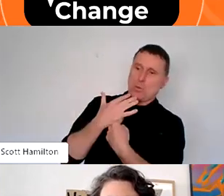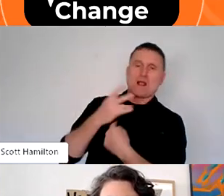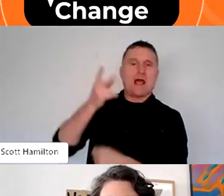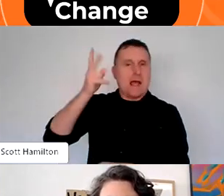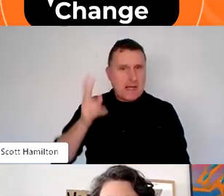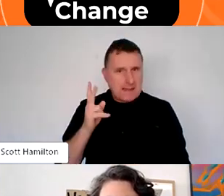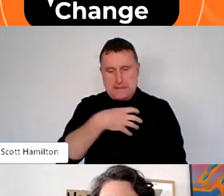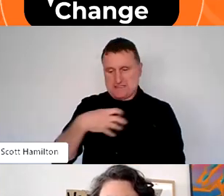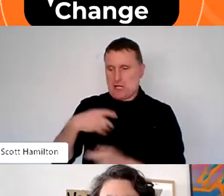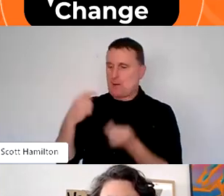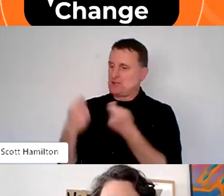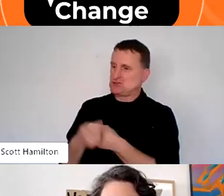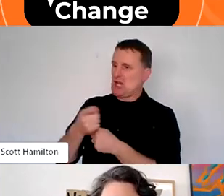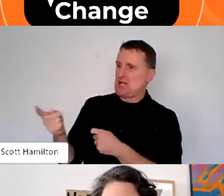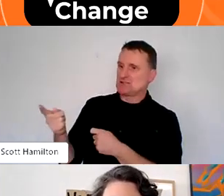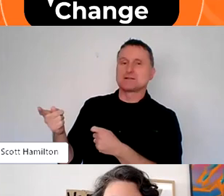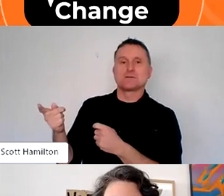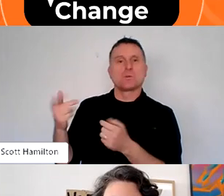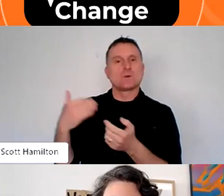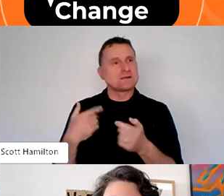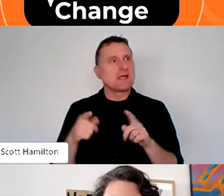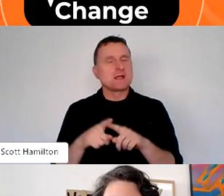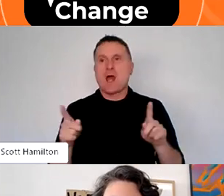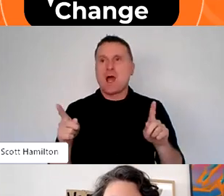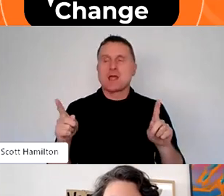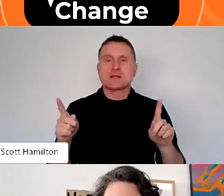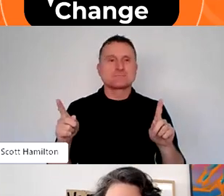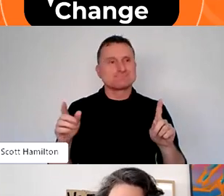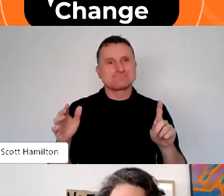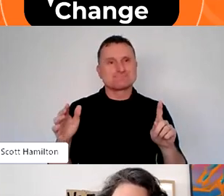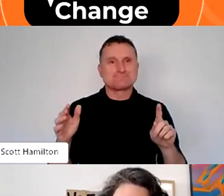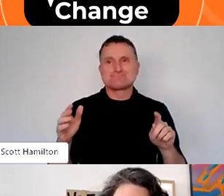There needs to be a bipartisan, or a cross-party -- not by because